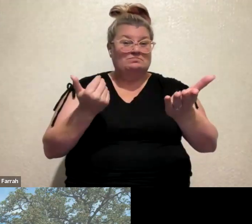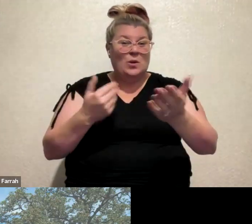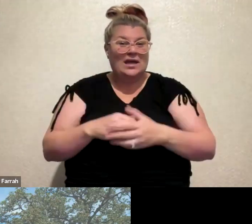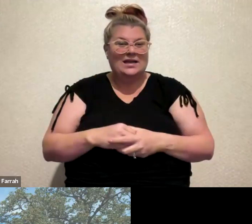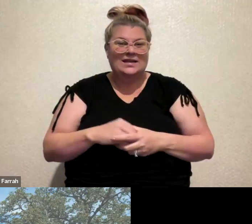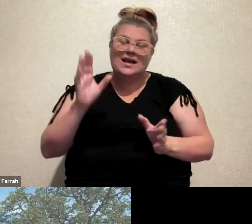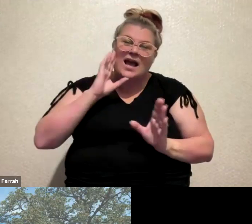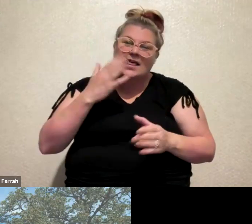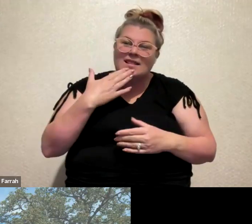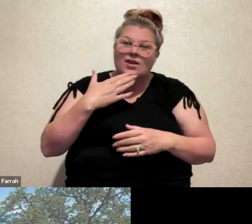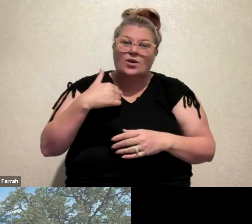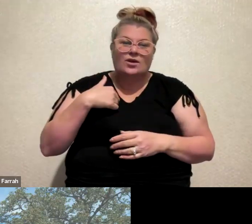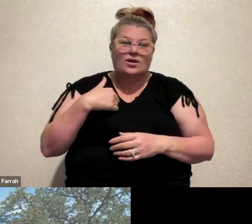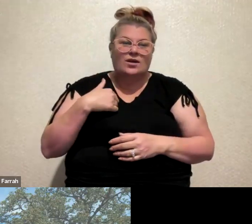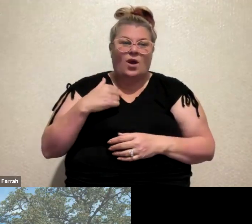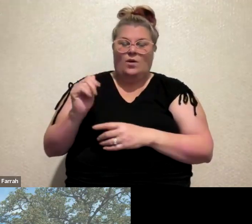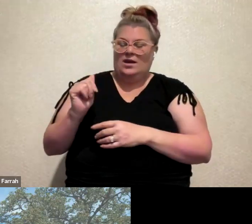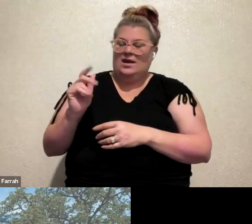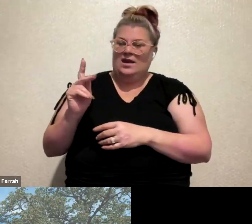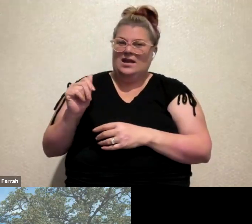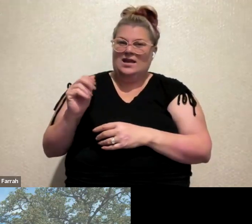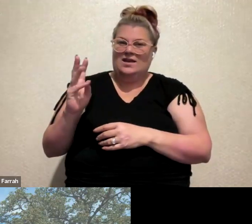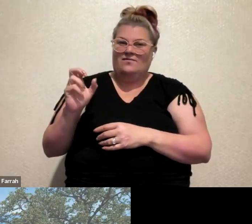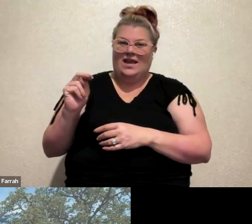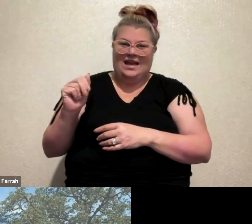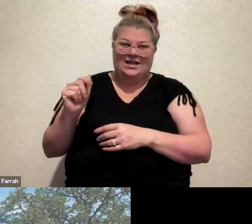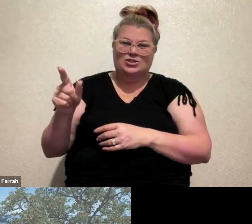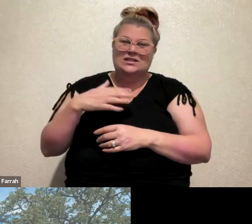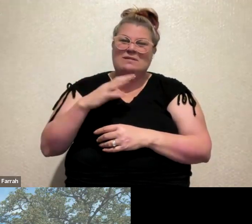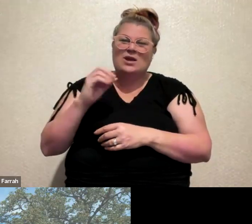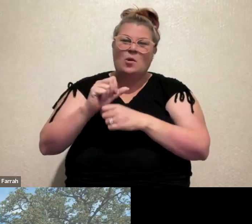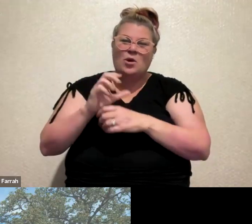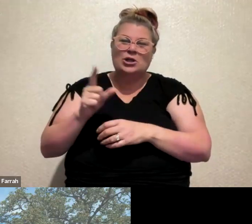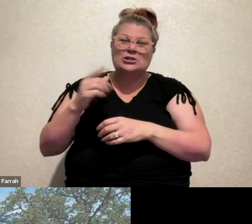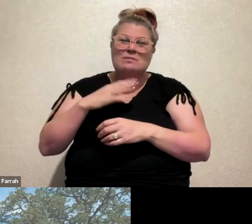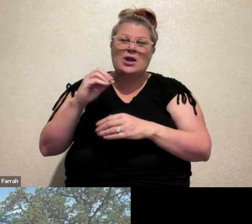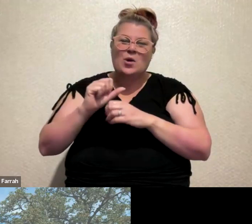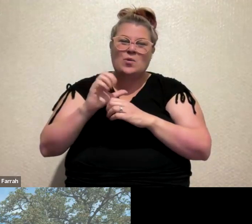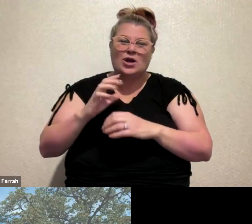Thank you. Kawena is my coworker and shared this link generously. My name is Crystal Rawls. Hi,